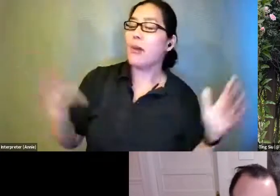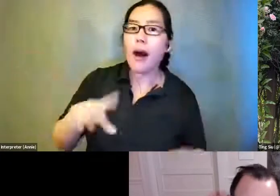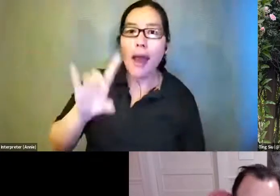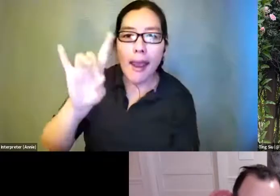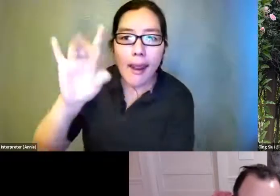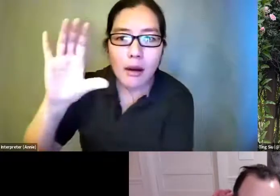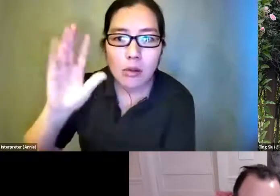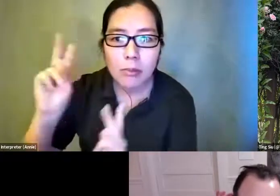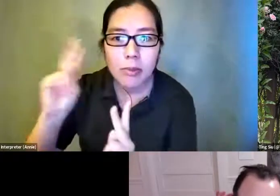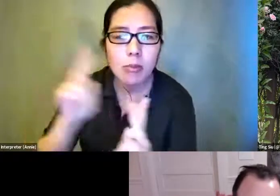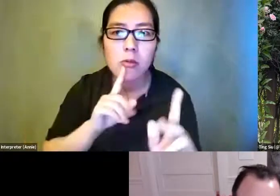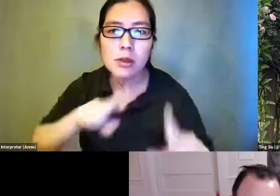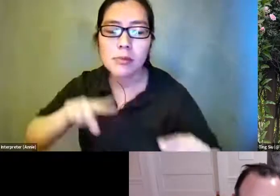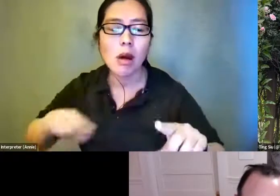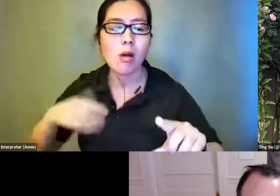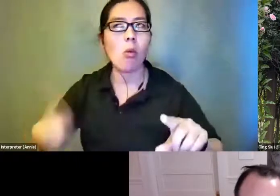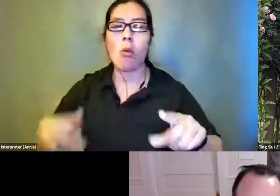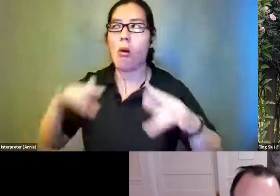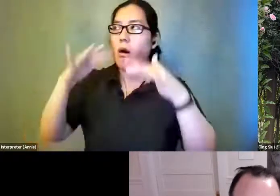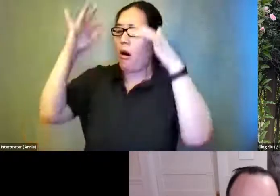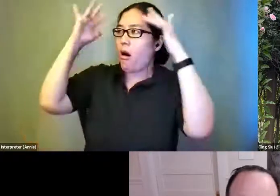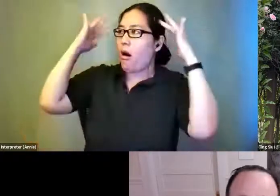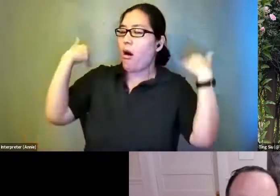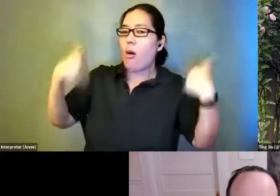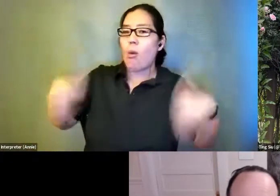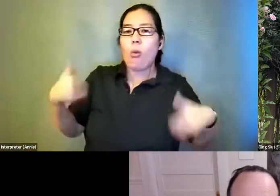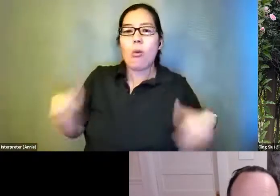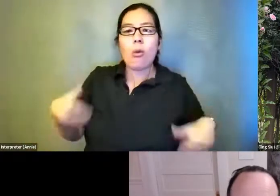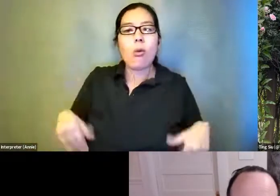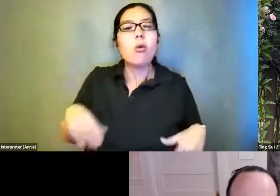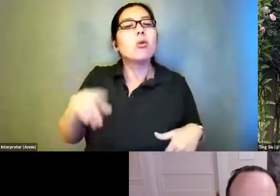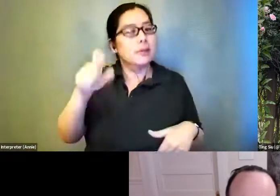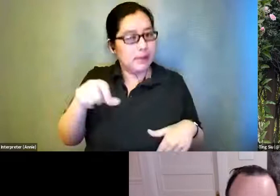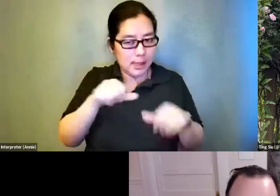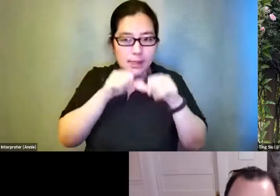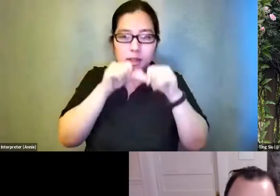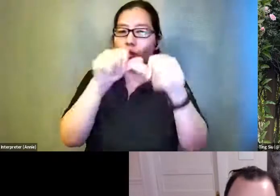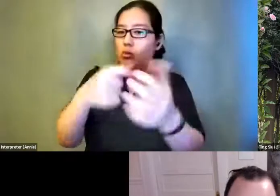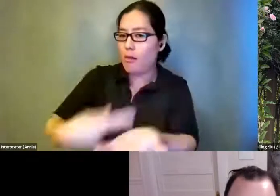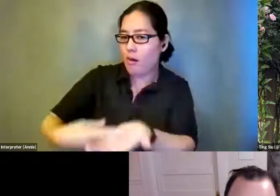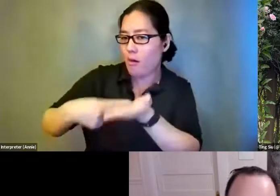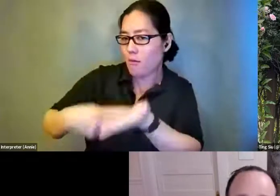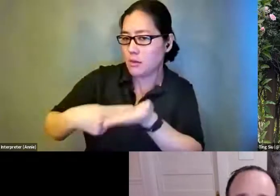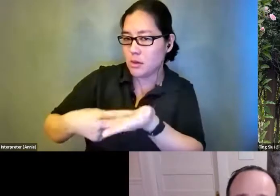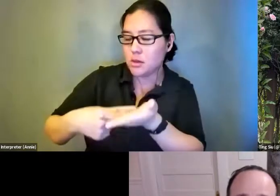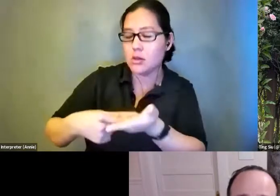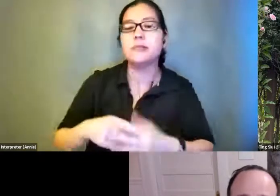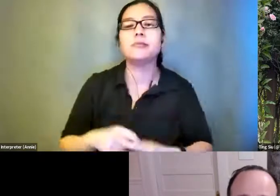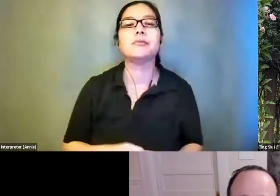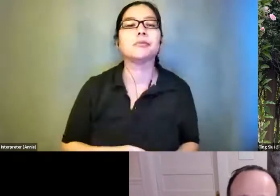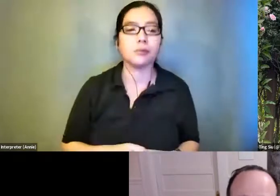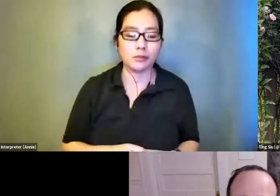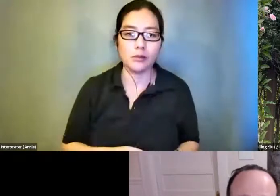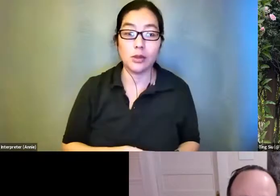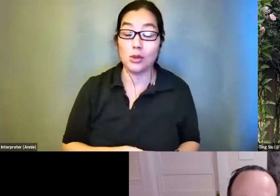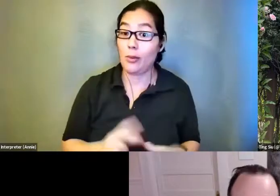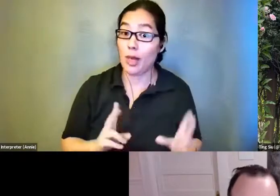overwhelmed by that we felt we had to keep building on that conversation. We've been sprinting to make today happen.